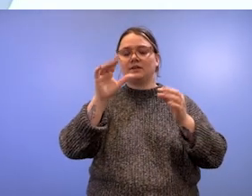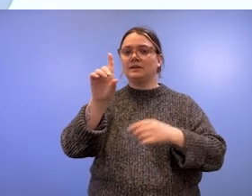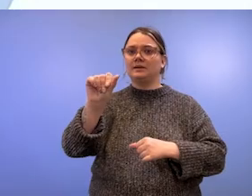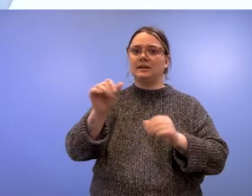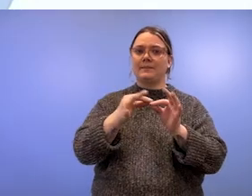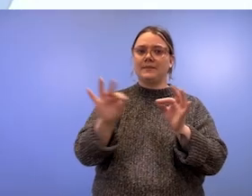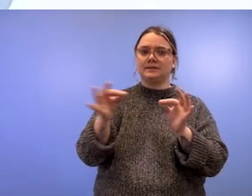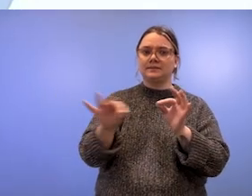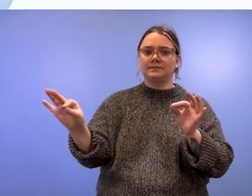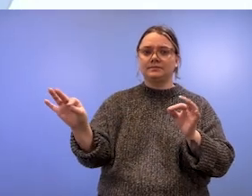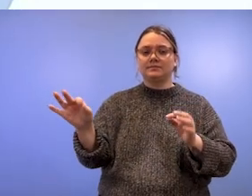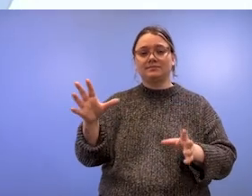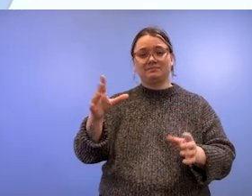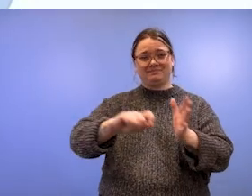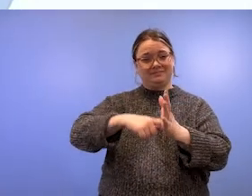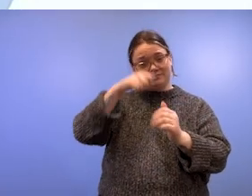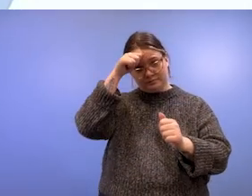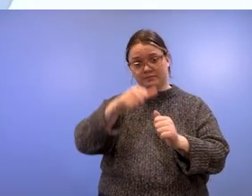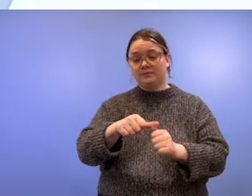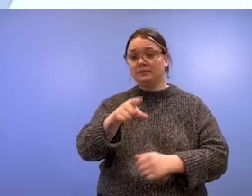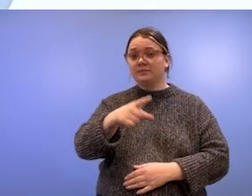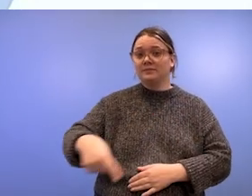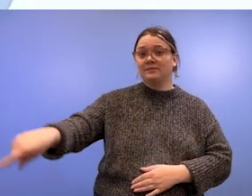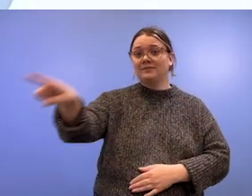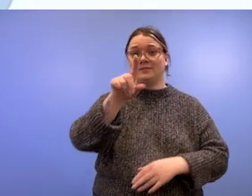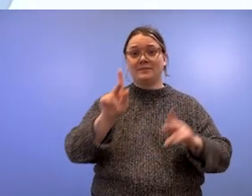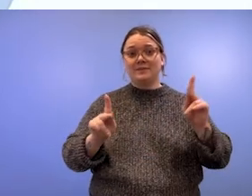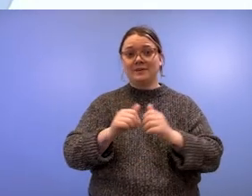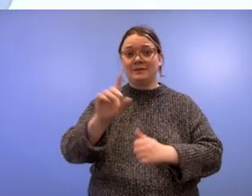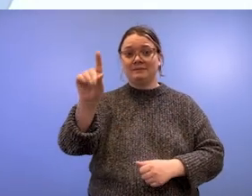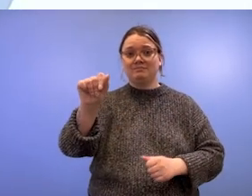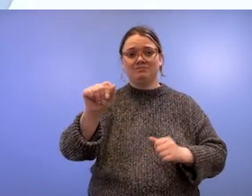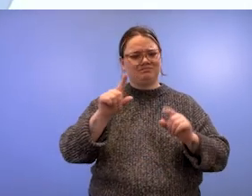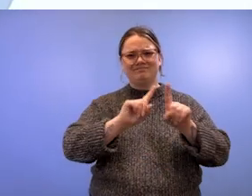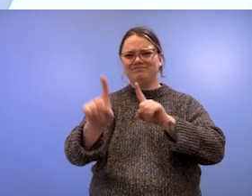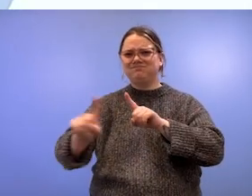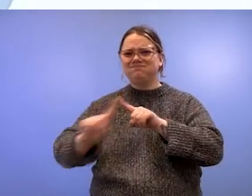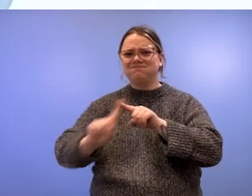the key is to remember the key to remember is that people with disabilities identify in many. Place